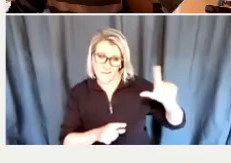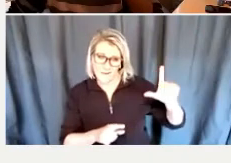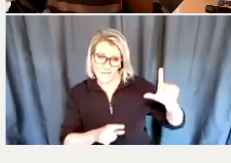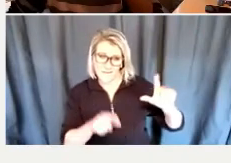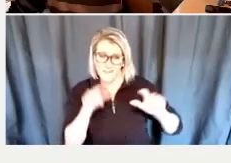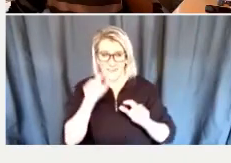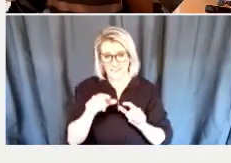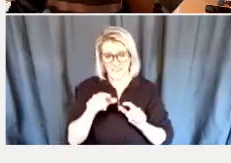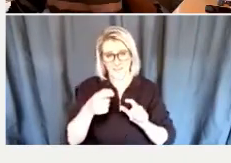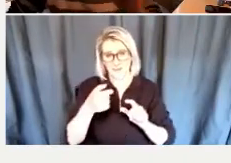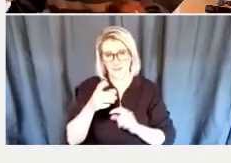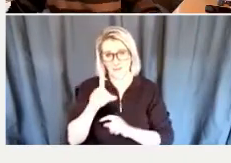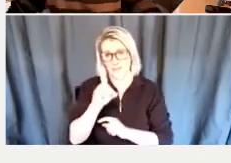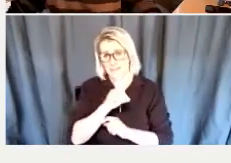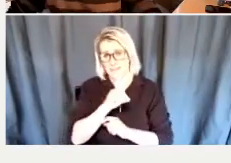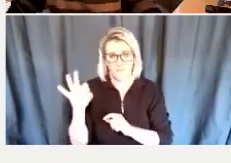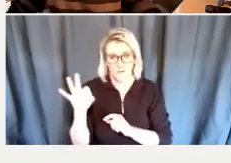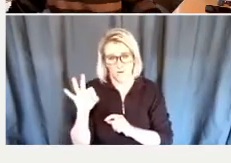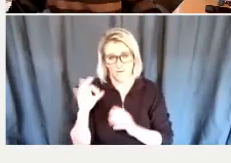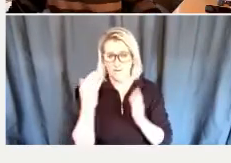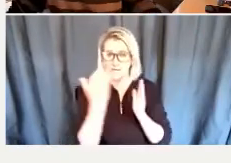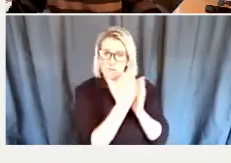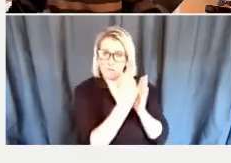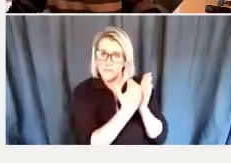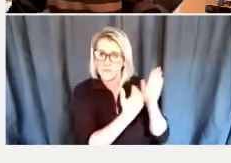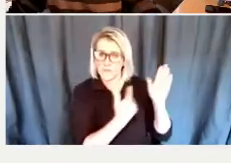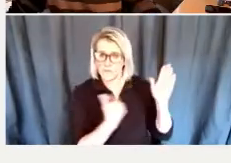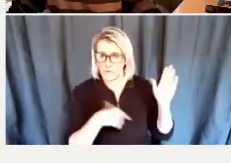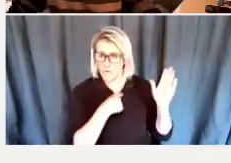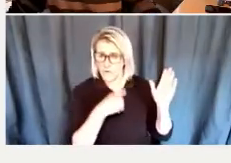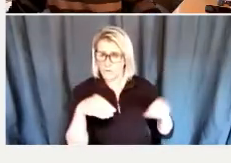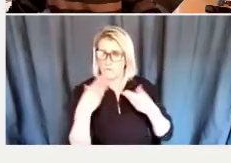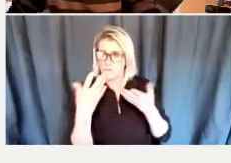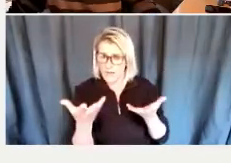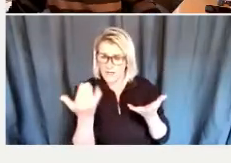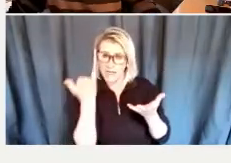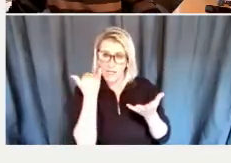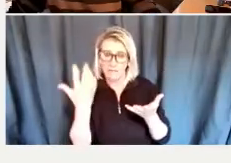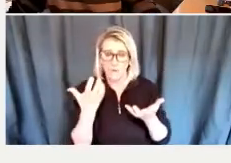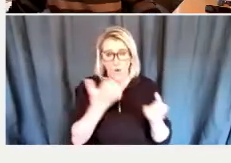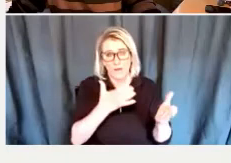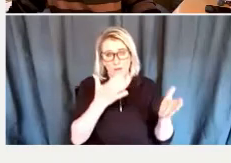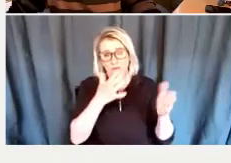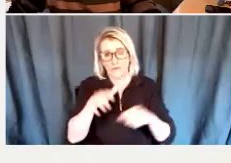that we provide and you want to organize it in a different way. For example key initiatives,